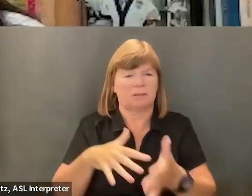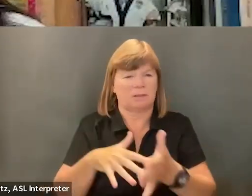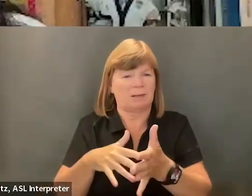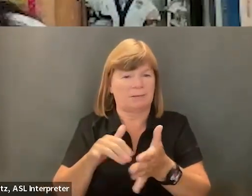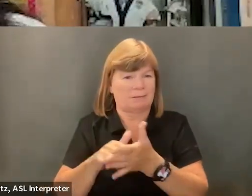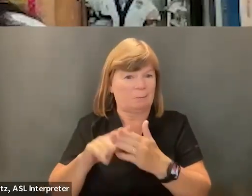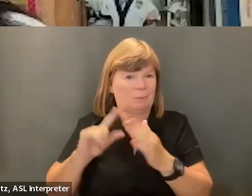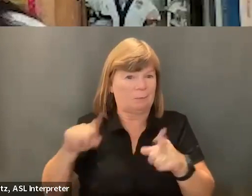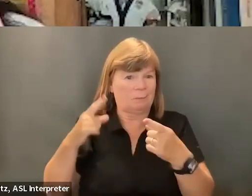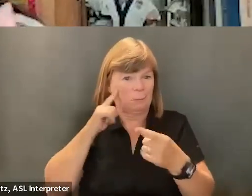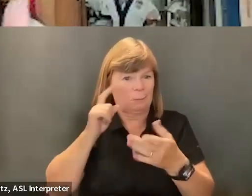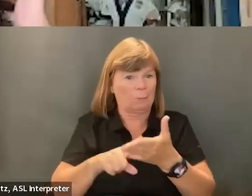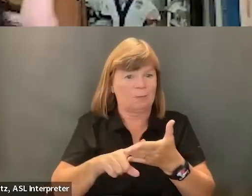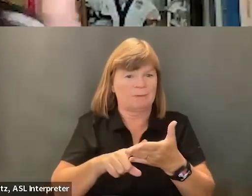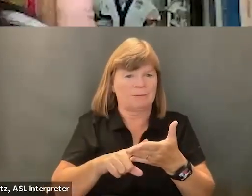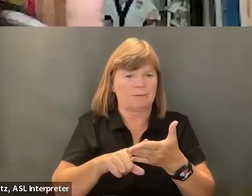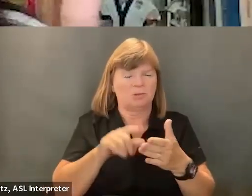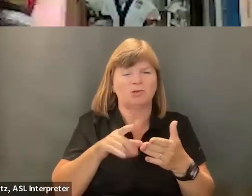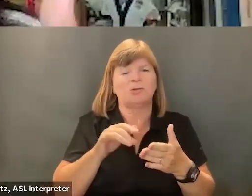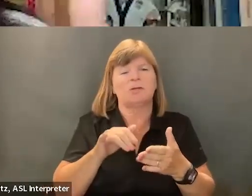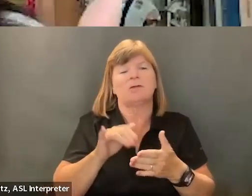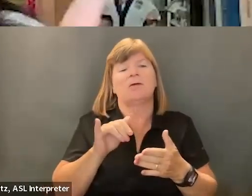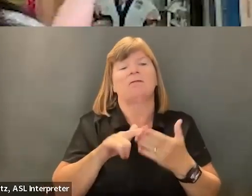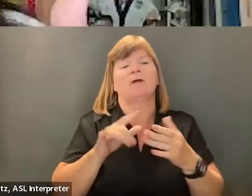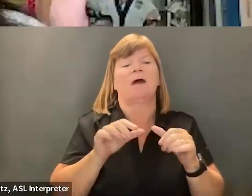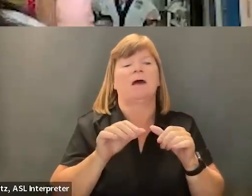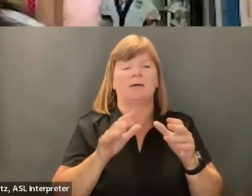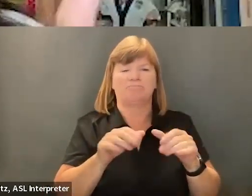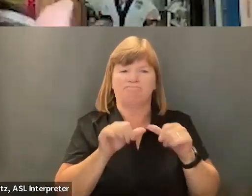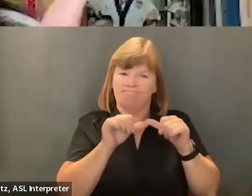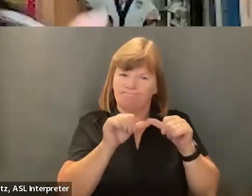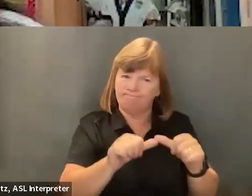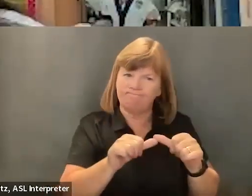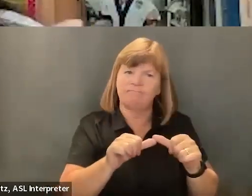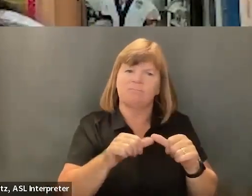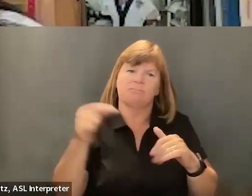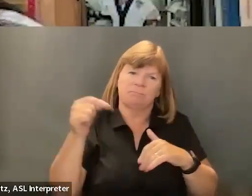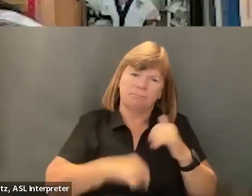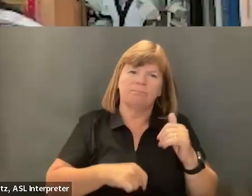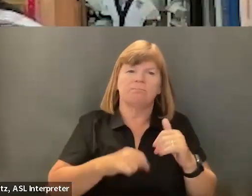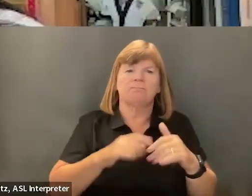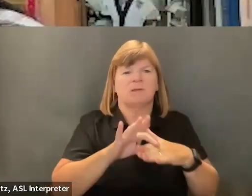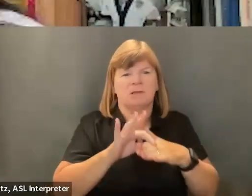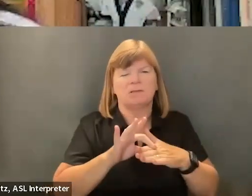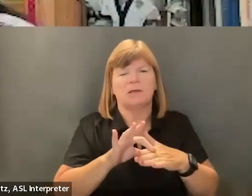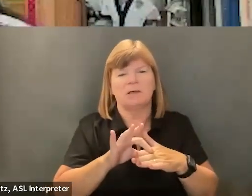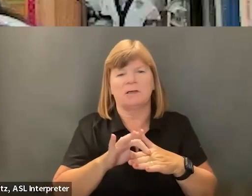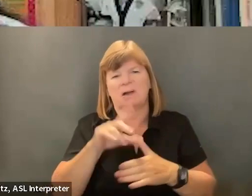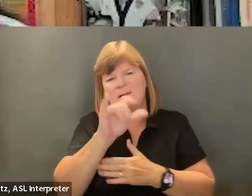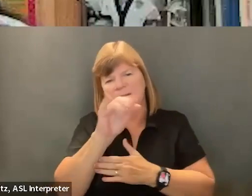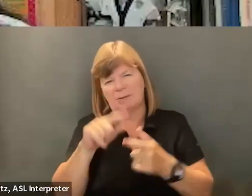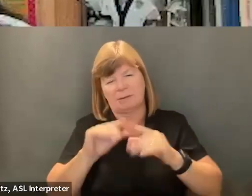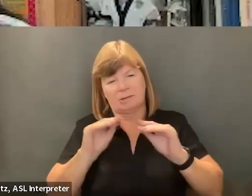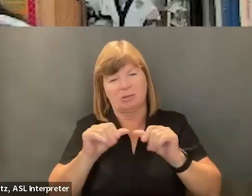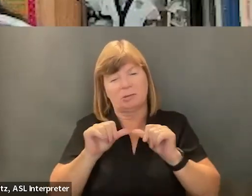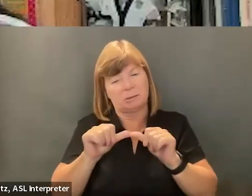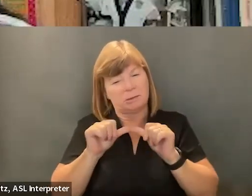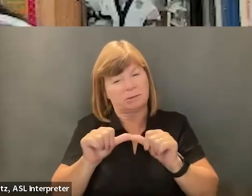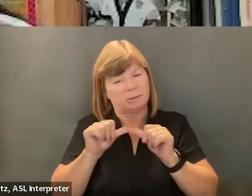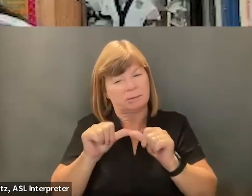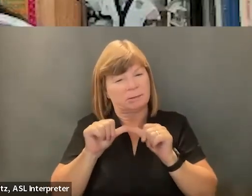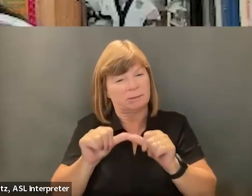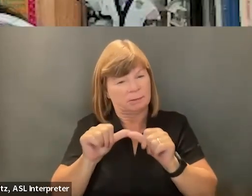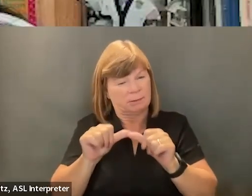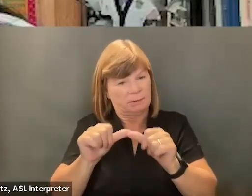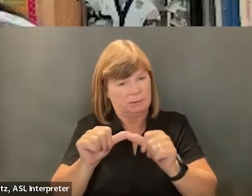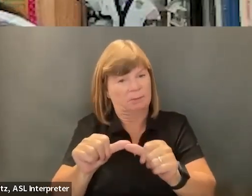showed that that show that sustained content-rich literacy instruction over time can can help